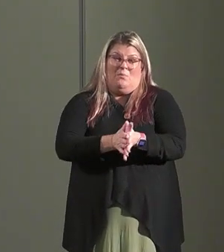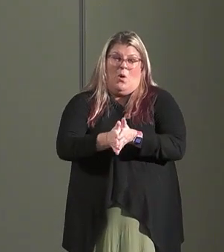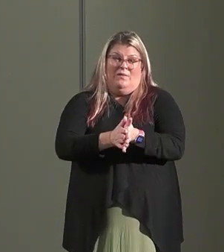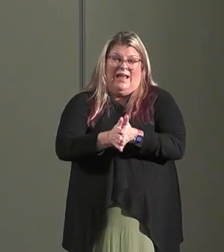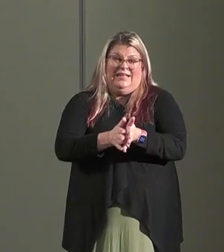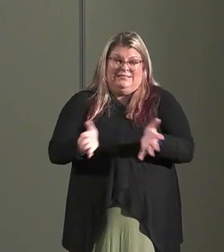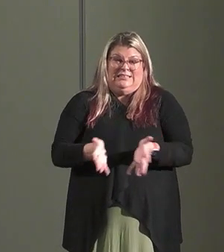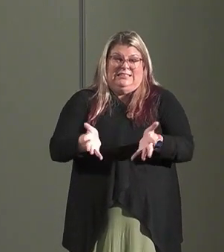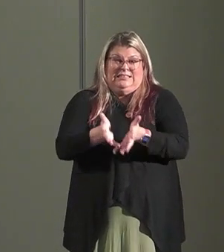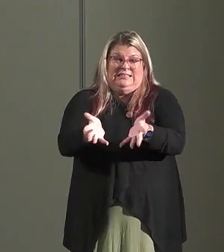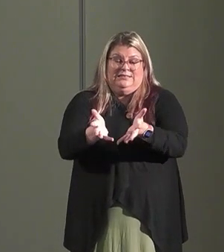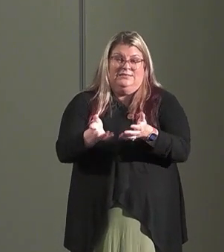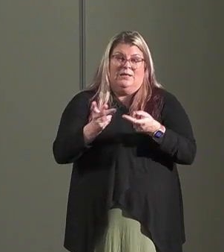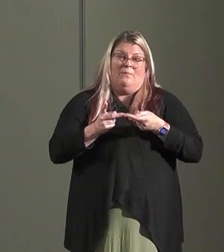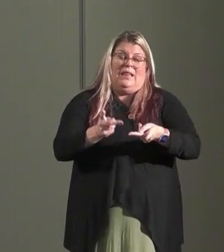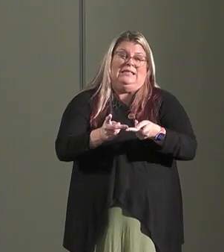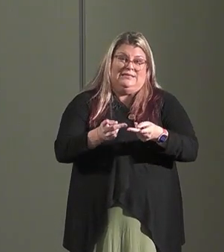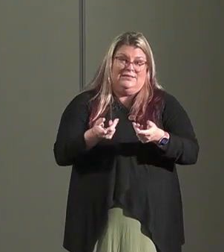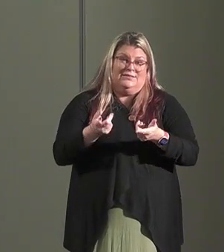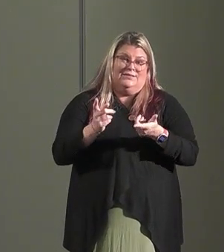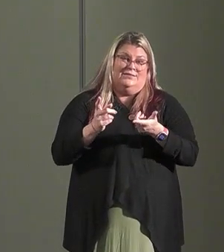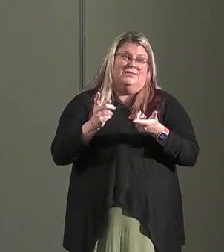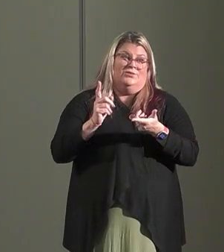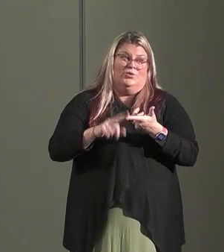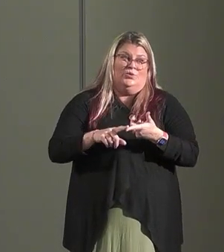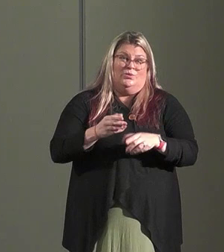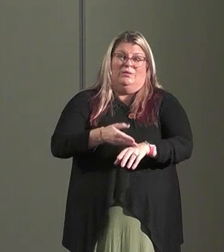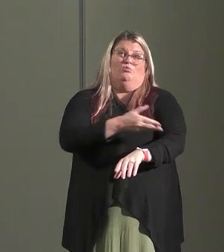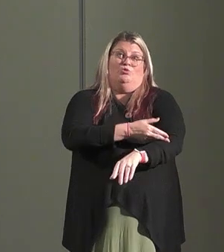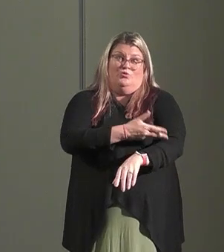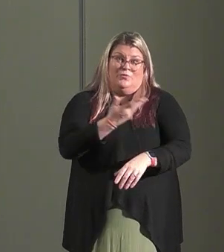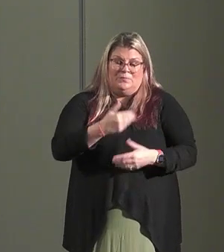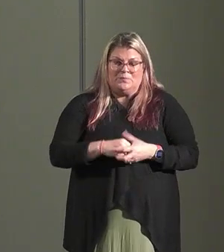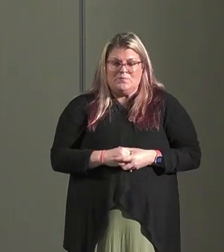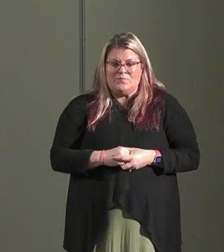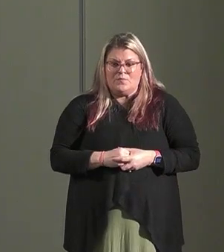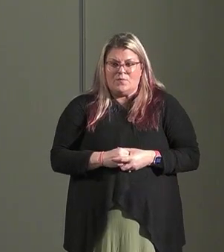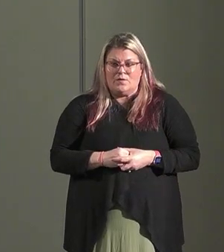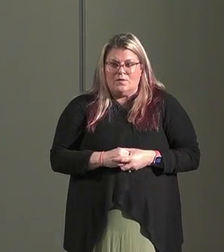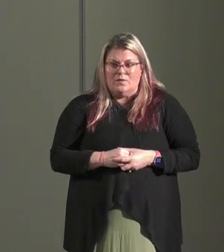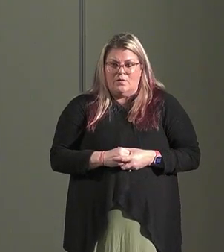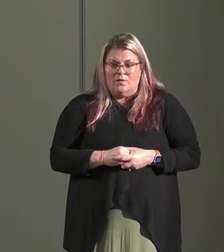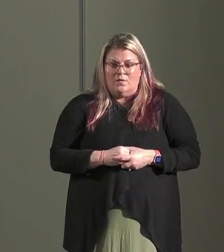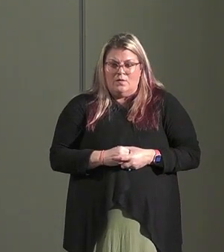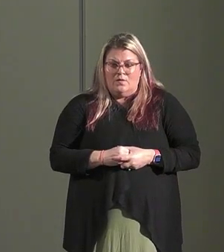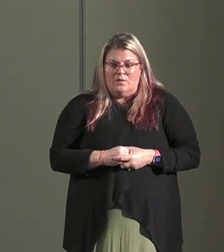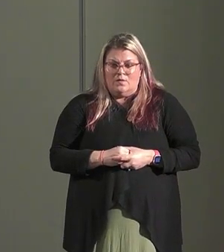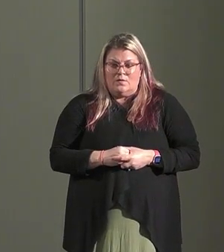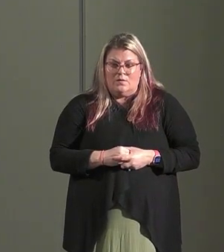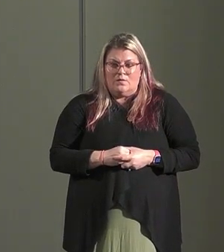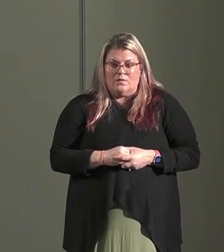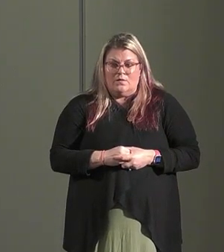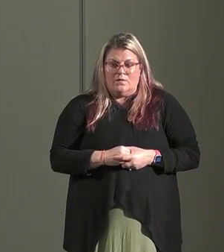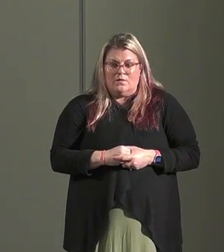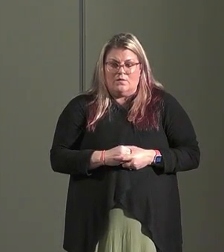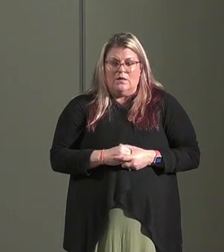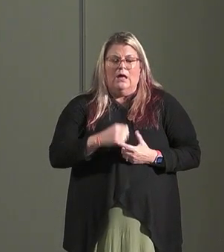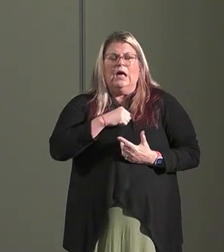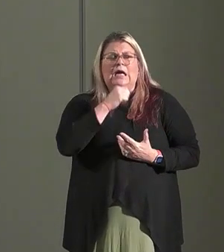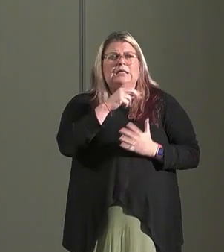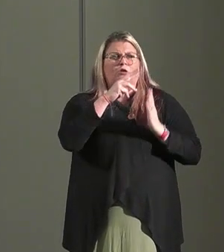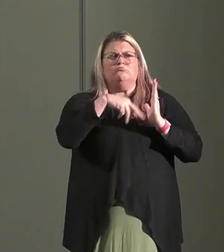educational organizations or otherwise. So having read everything, were there